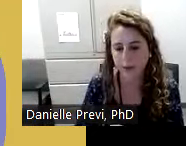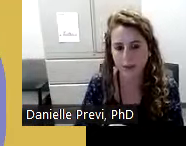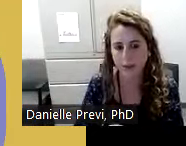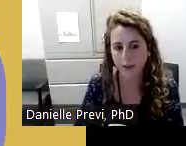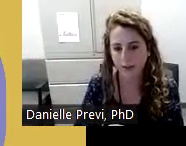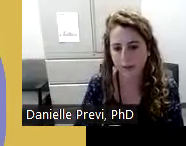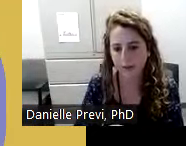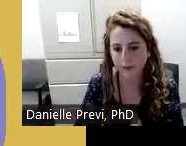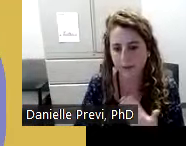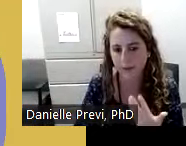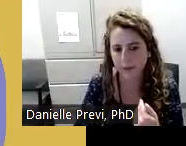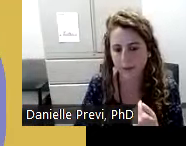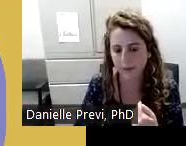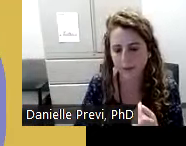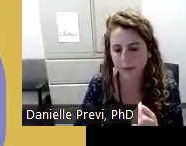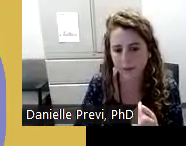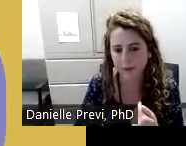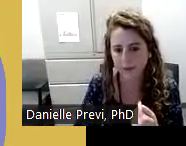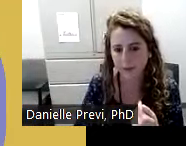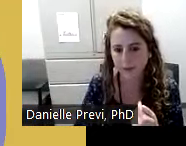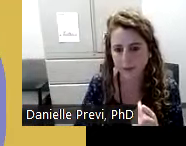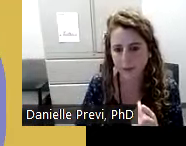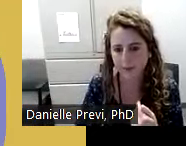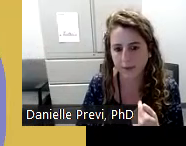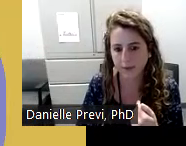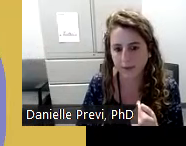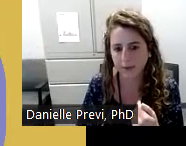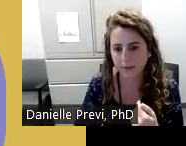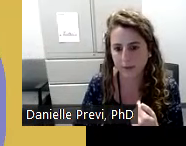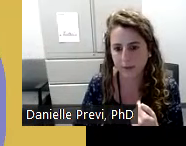Etiological considerations that go above and beyond just hearing loss.